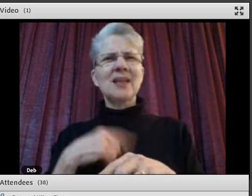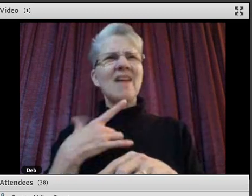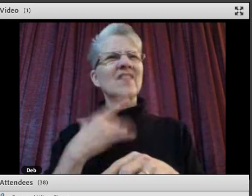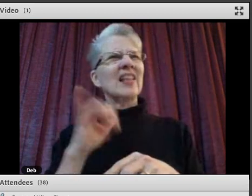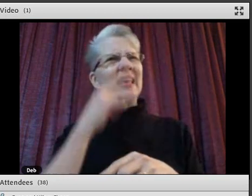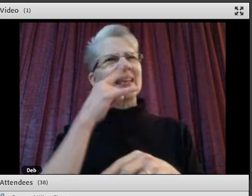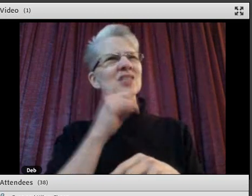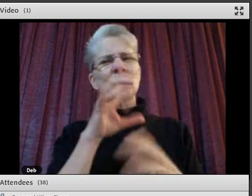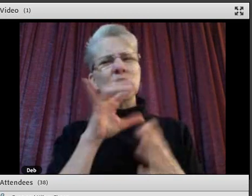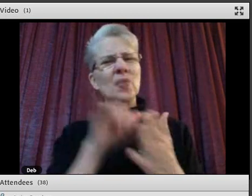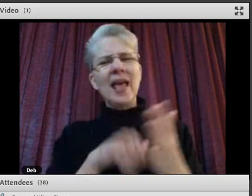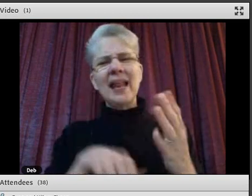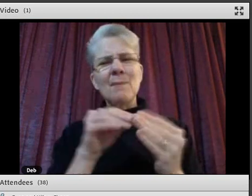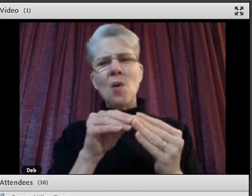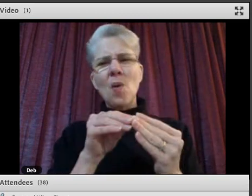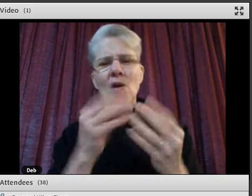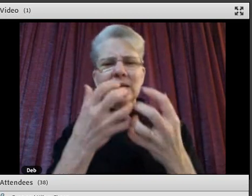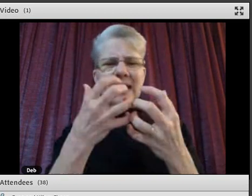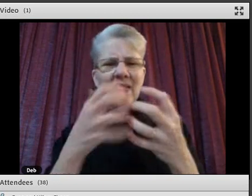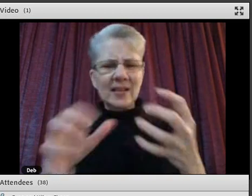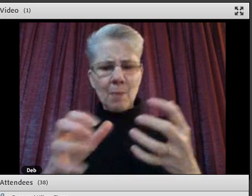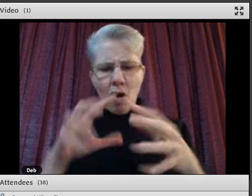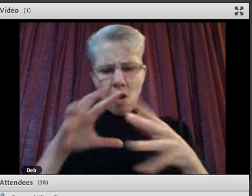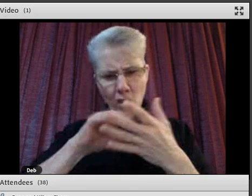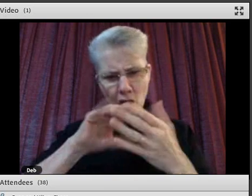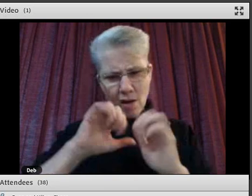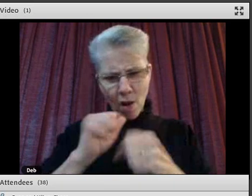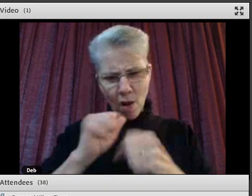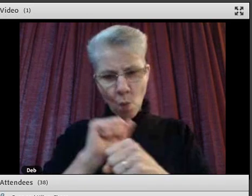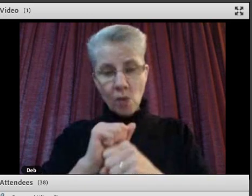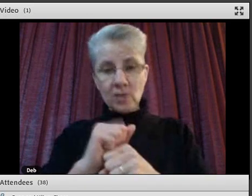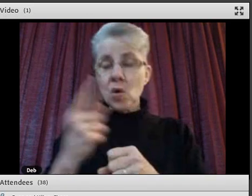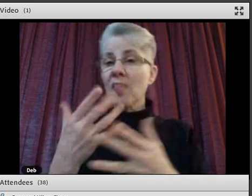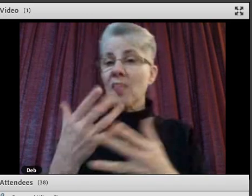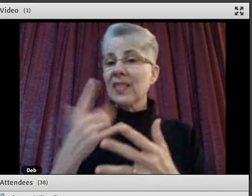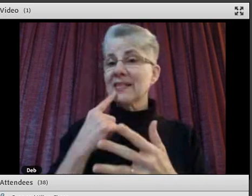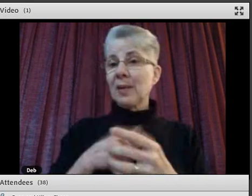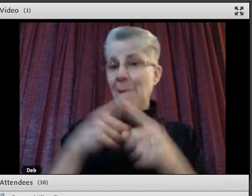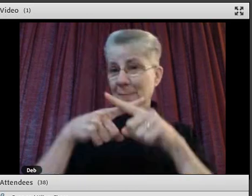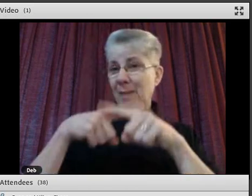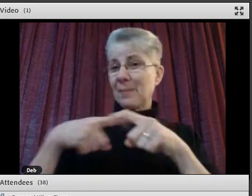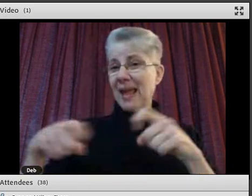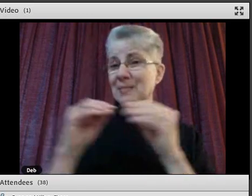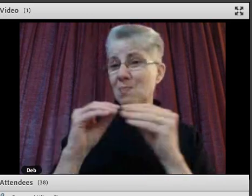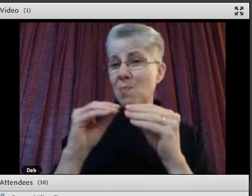because one, things have become really complex, like our new remote controls had LCD screens on them